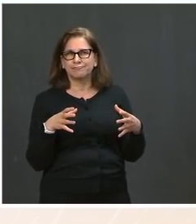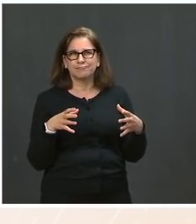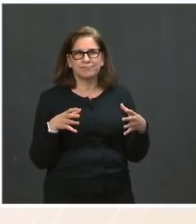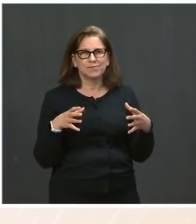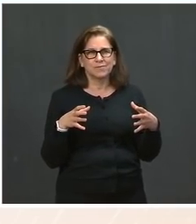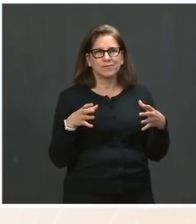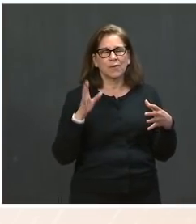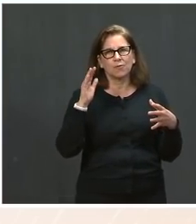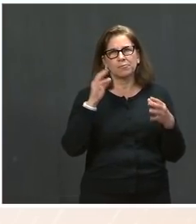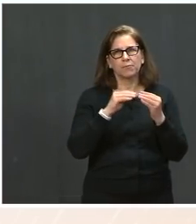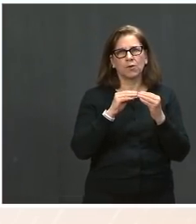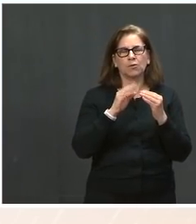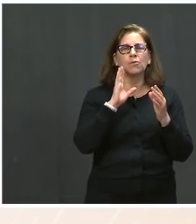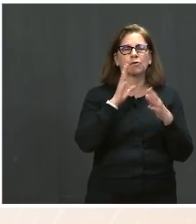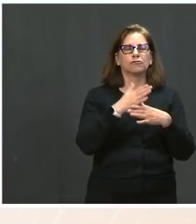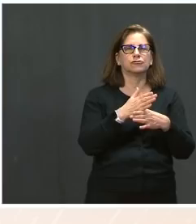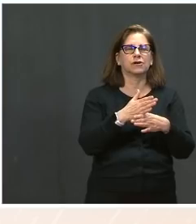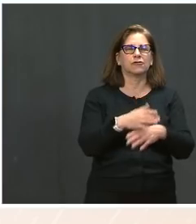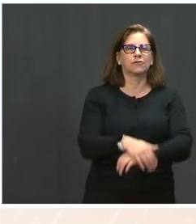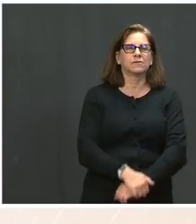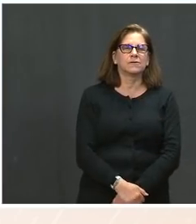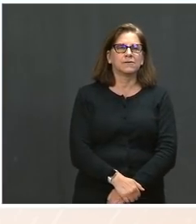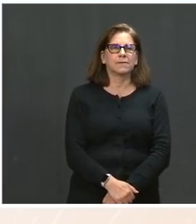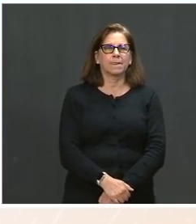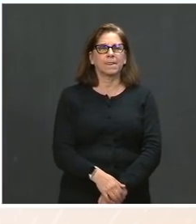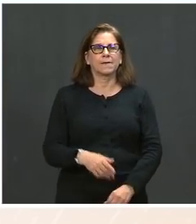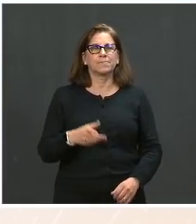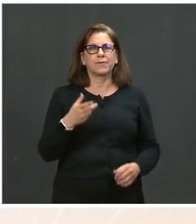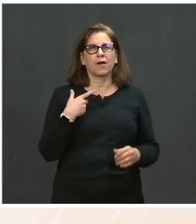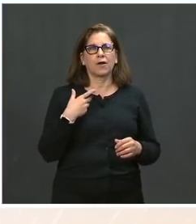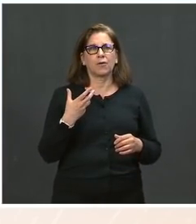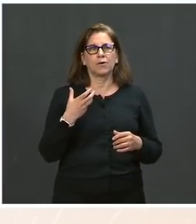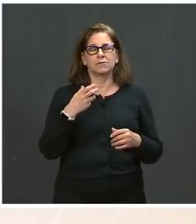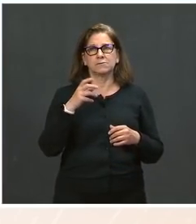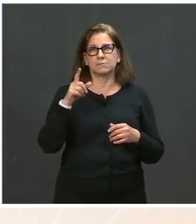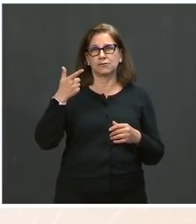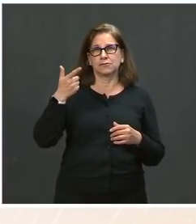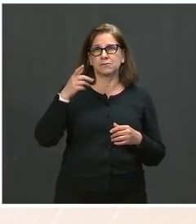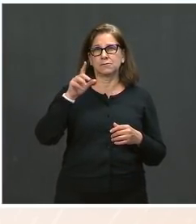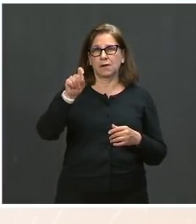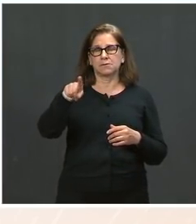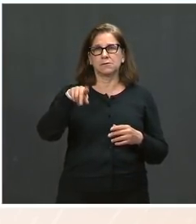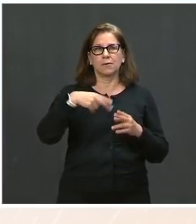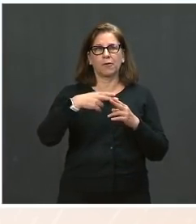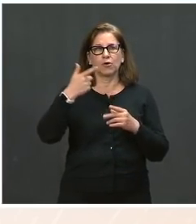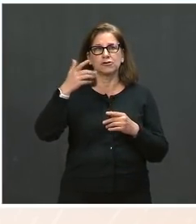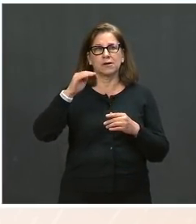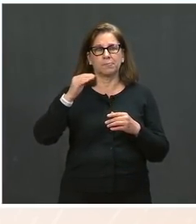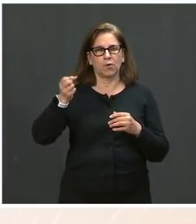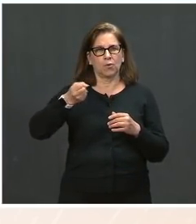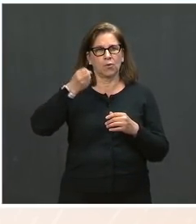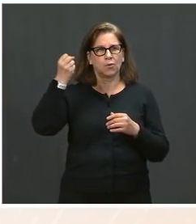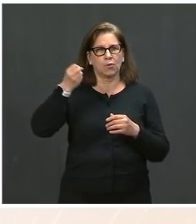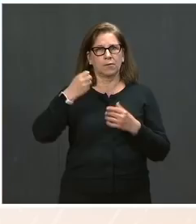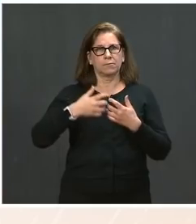General Motors has halted production in North America at several factories and extended shutdowns